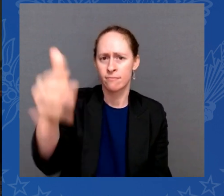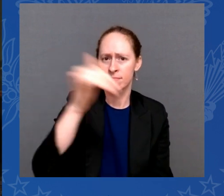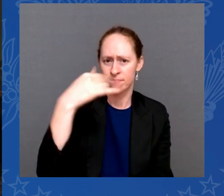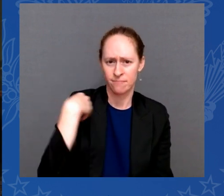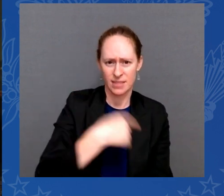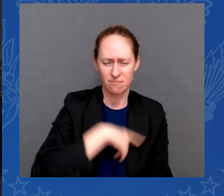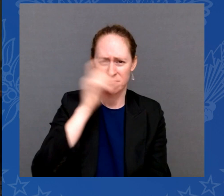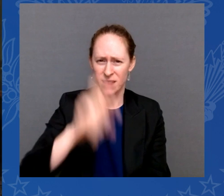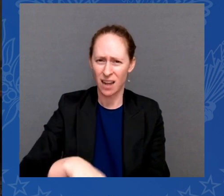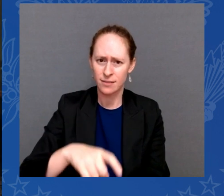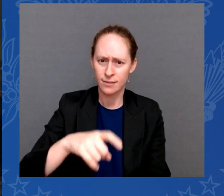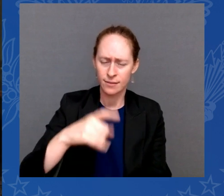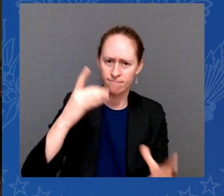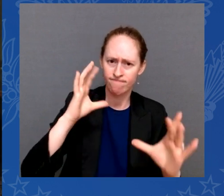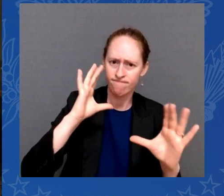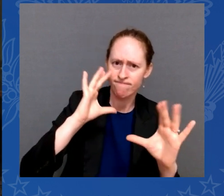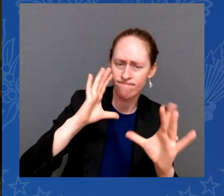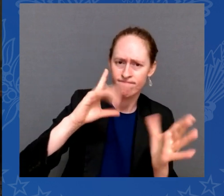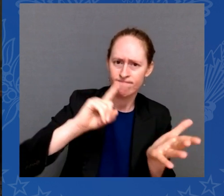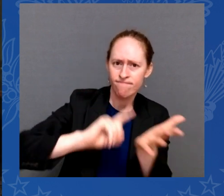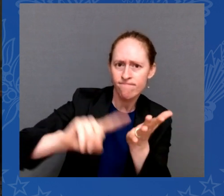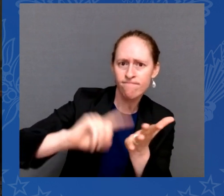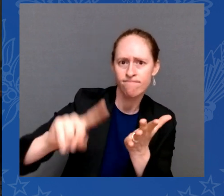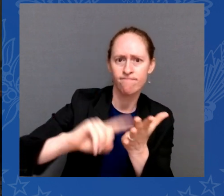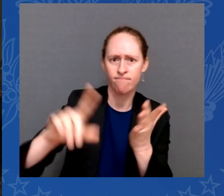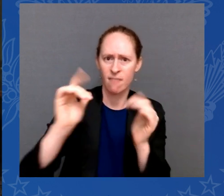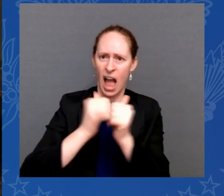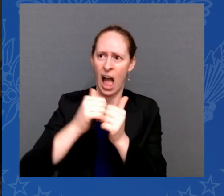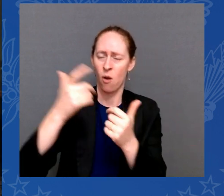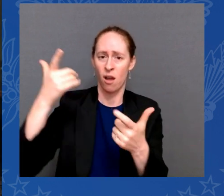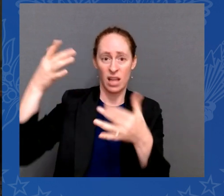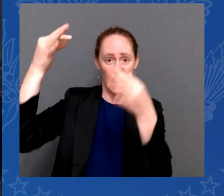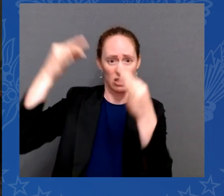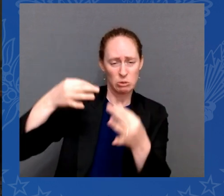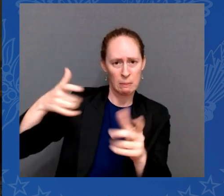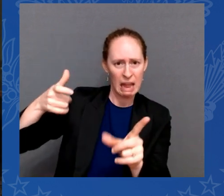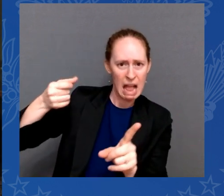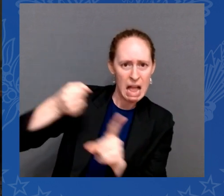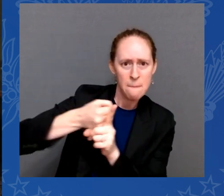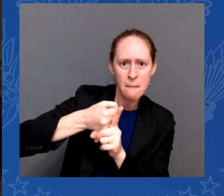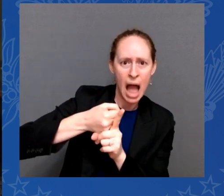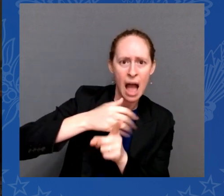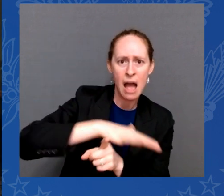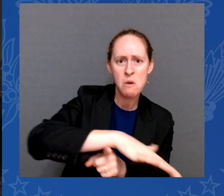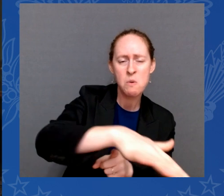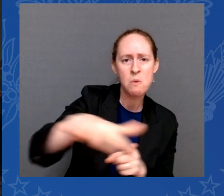This executive order builds on the first one I signed last month that created this task force in the first place